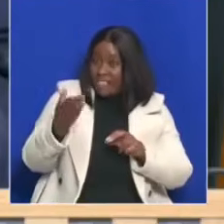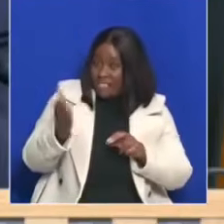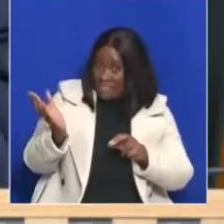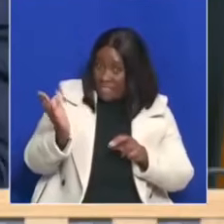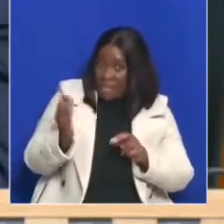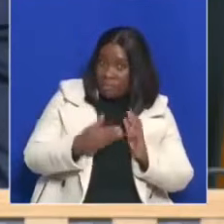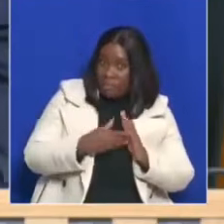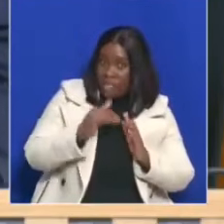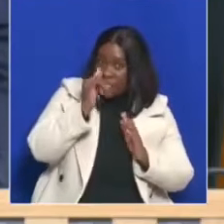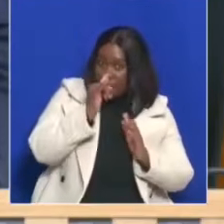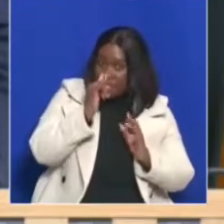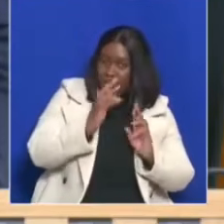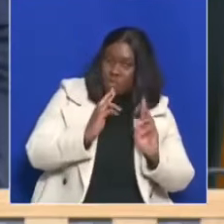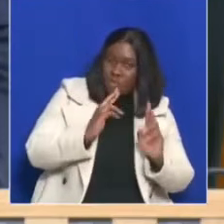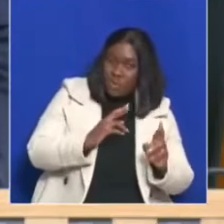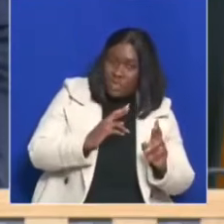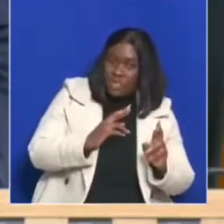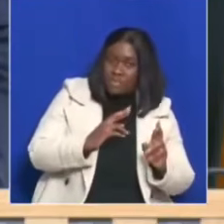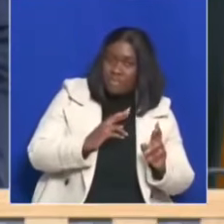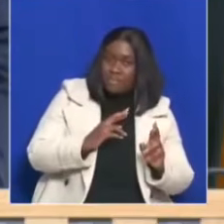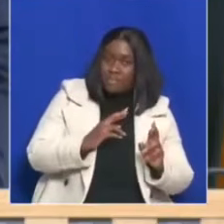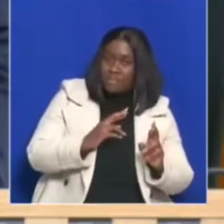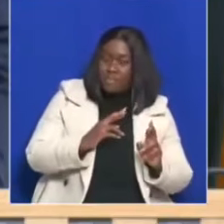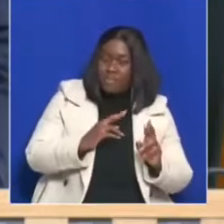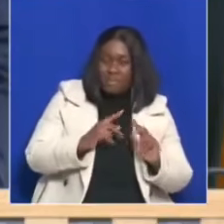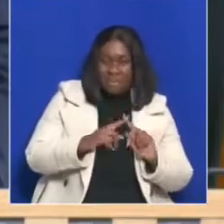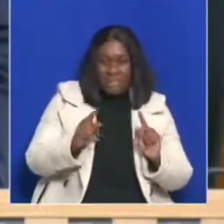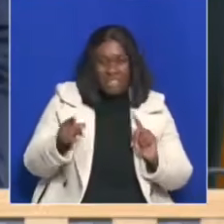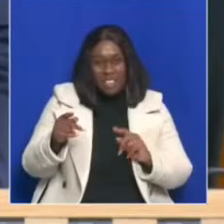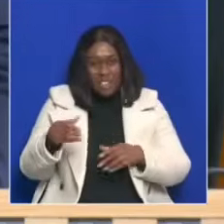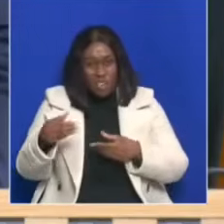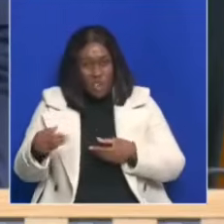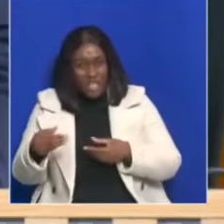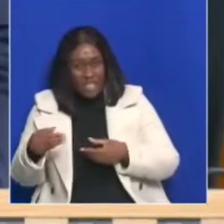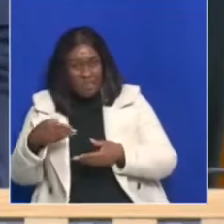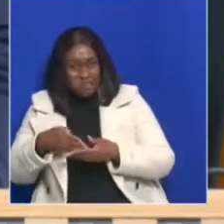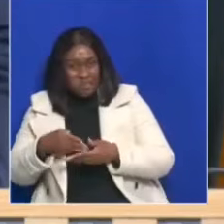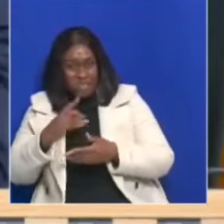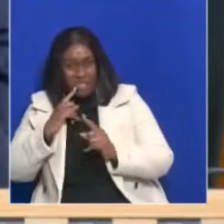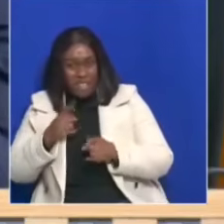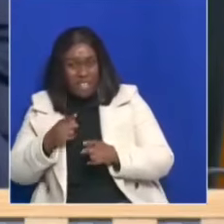but not so much in the docket because I I have difficulty understanding this about not